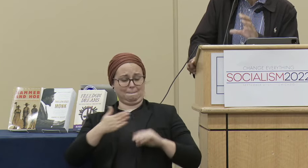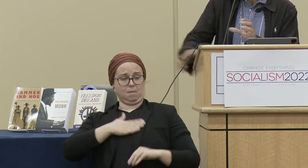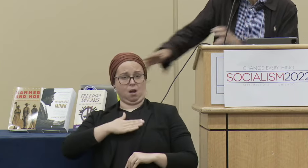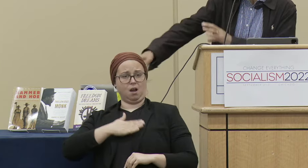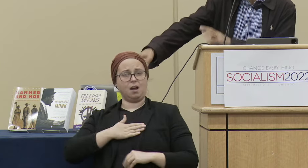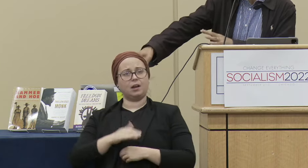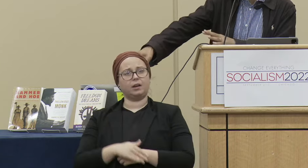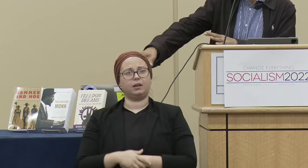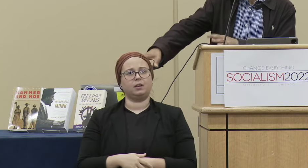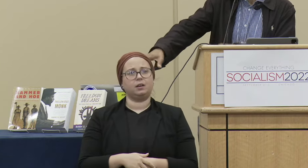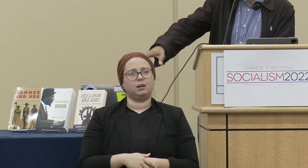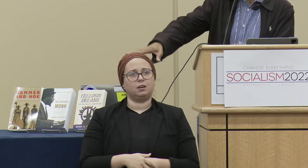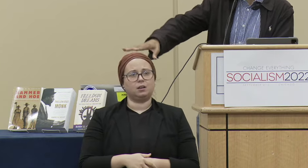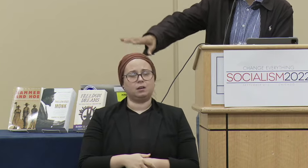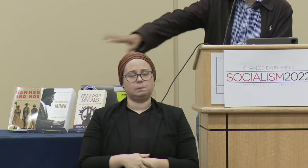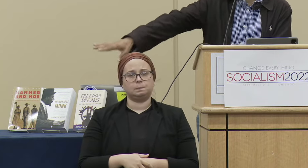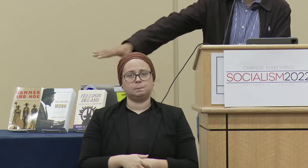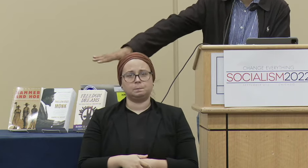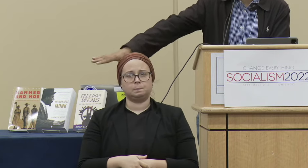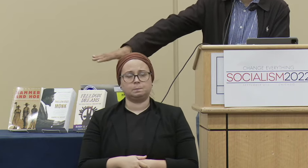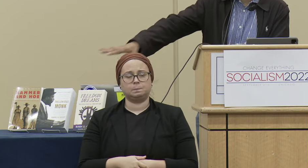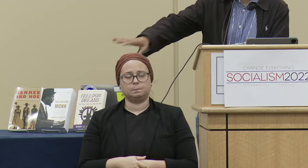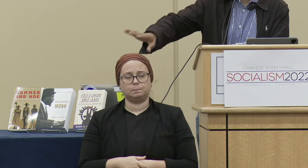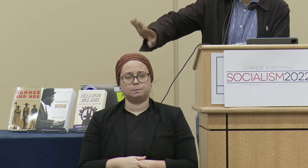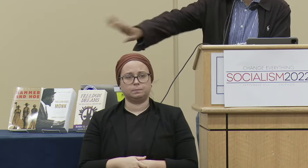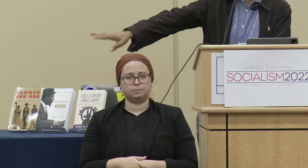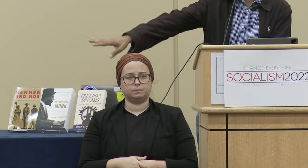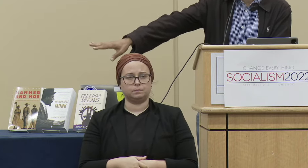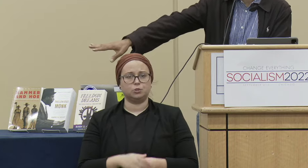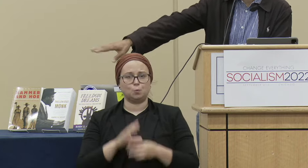socialists, because some people claim the term, some will not. I think it's the greatest generation. Much greater than